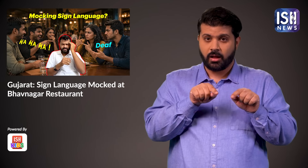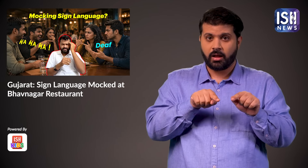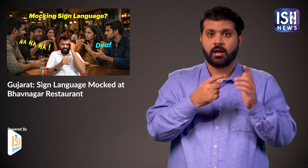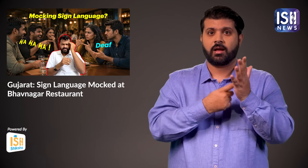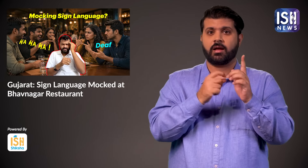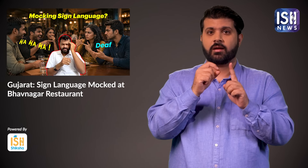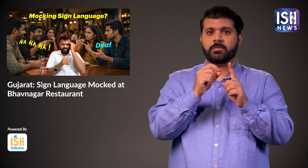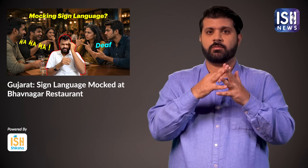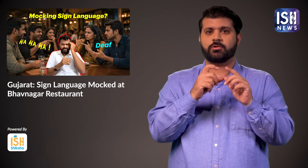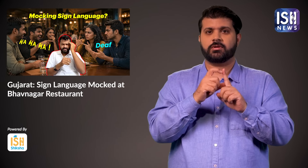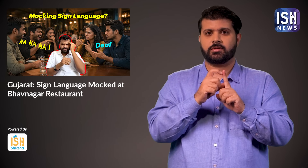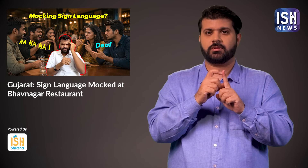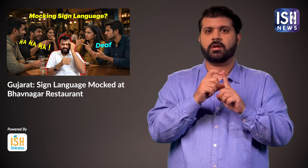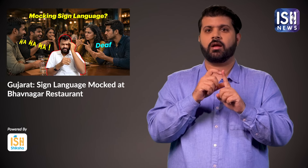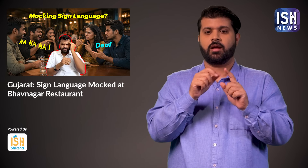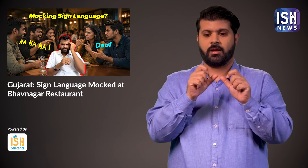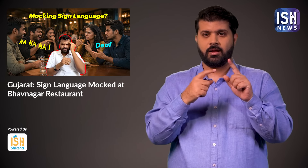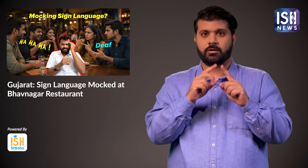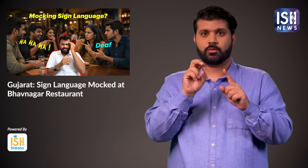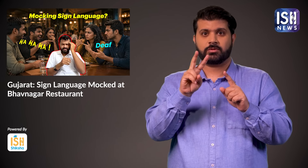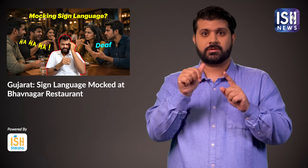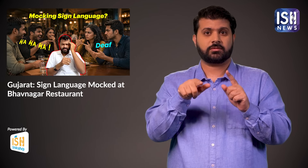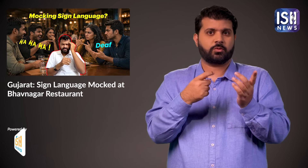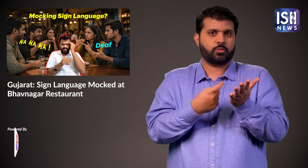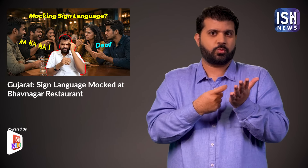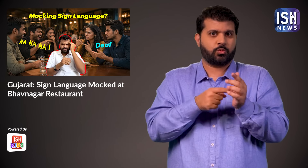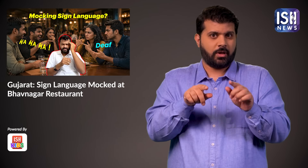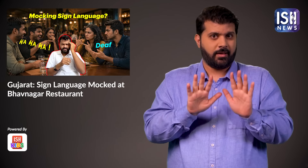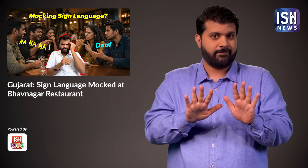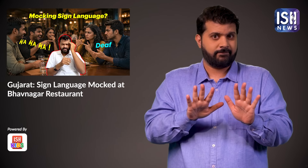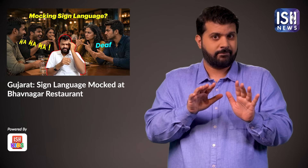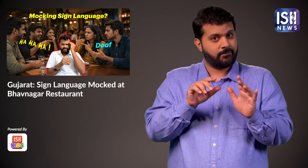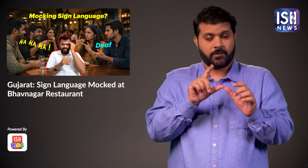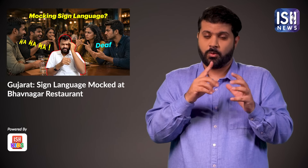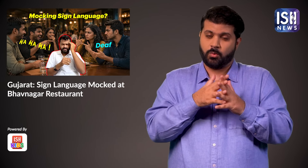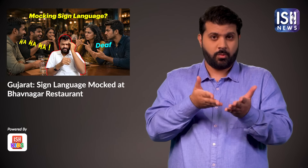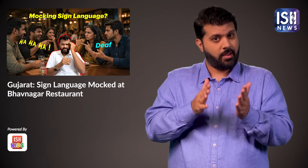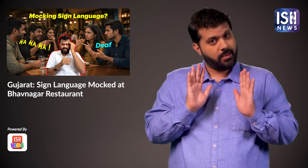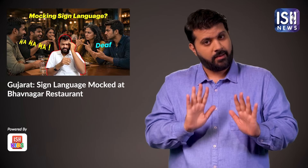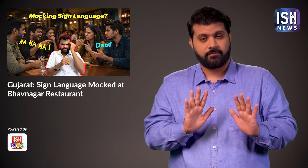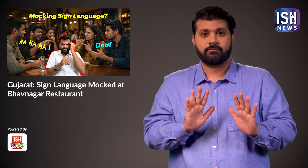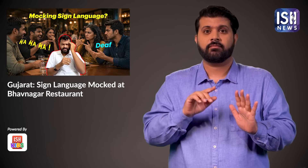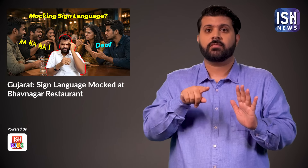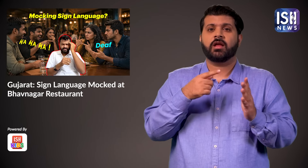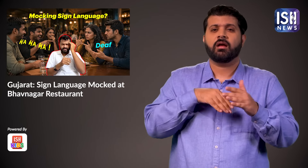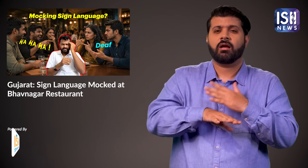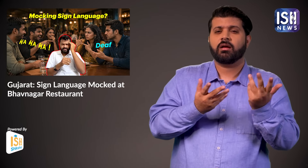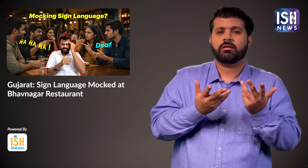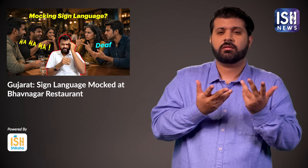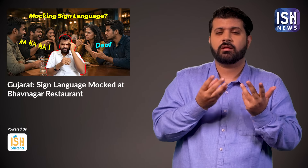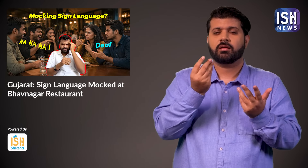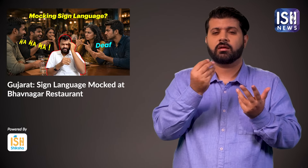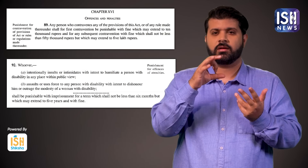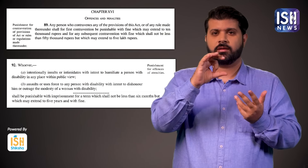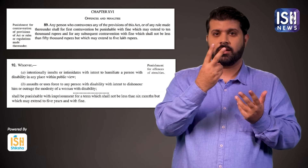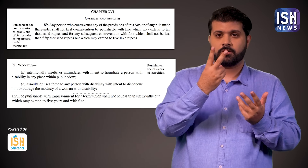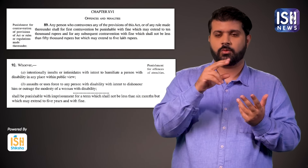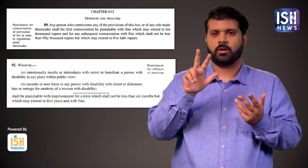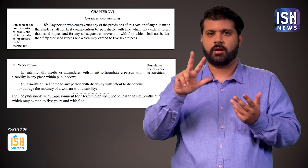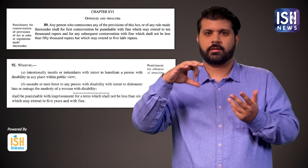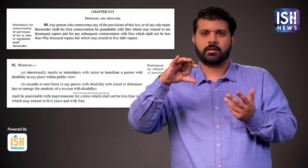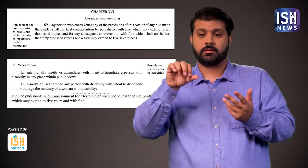He referred to Sections 92 and 89 of the Rights of Persons with Disabilities Act, 2016,